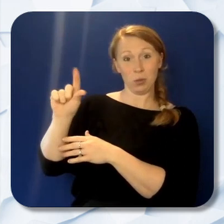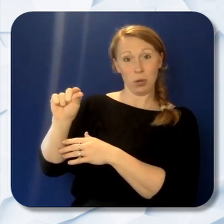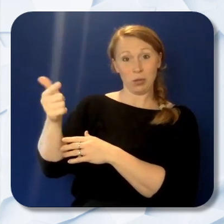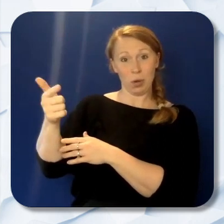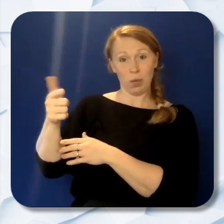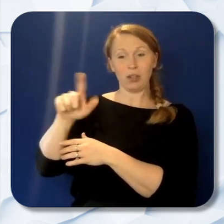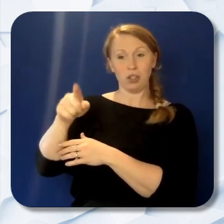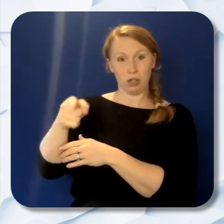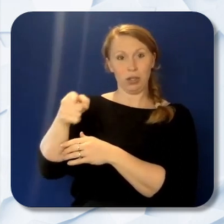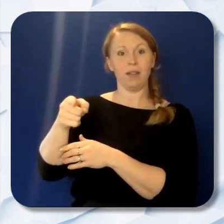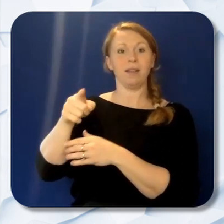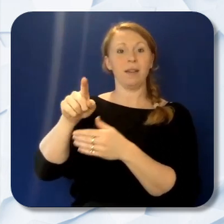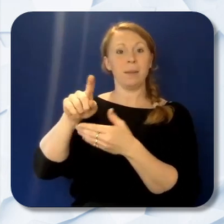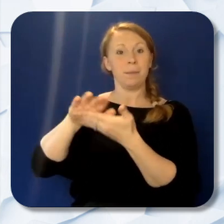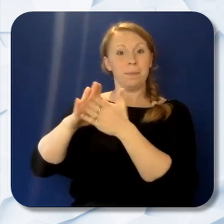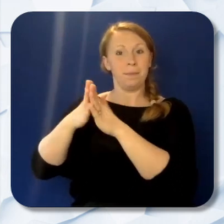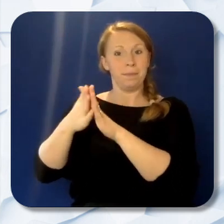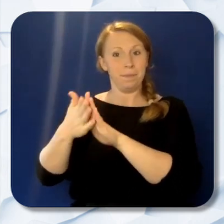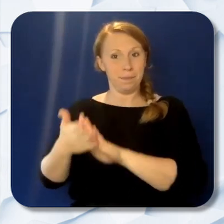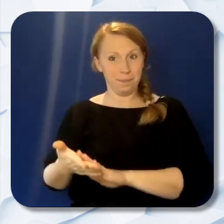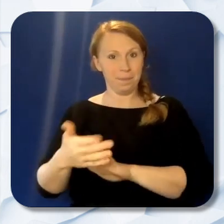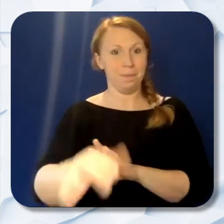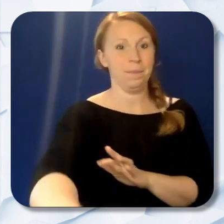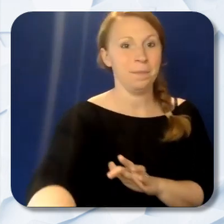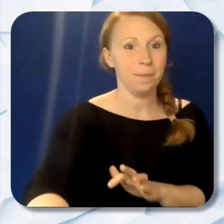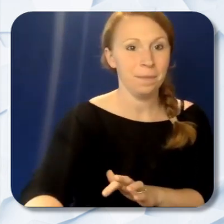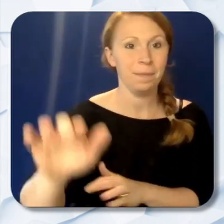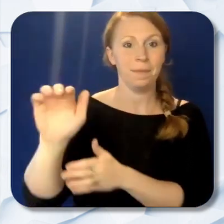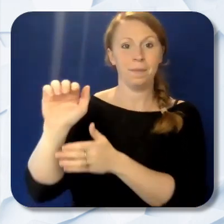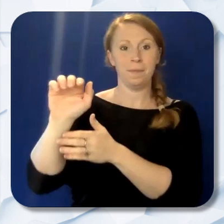United States Senate by unanimous consent uh as administrator. She leads the agency